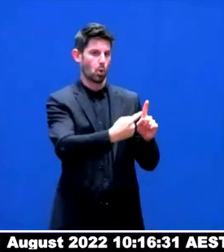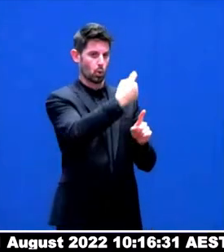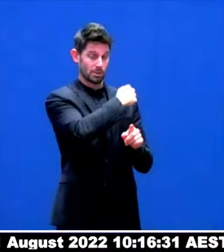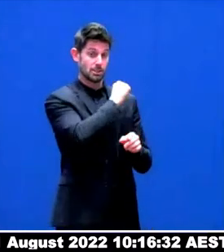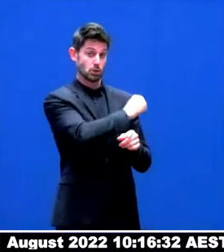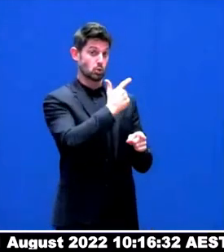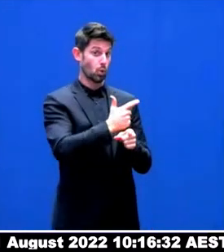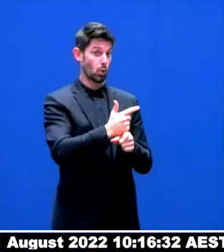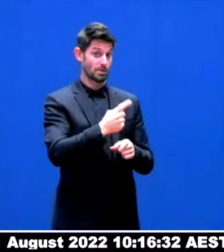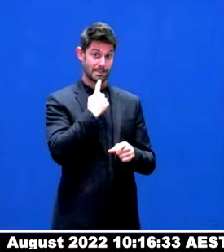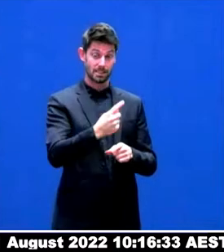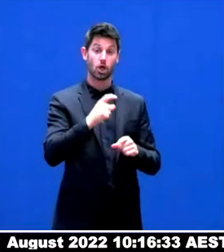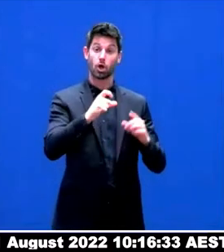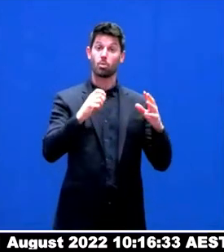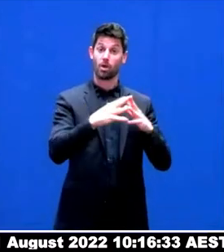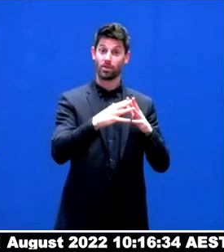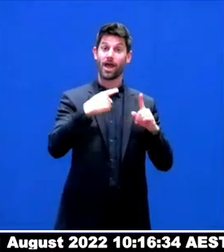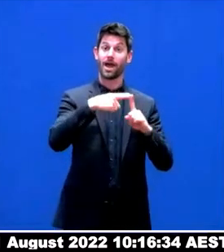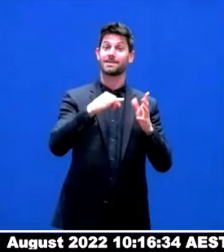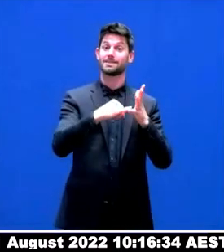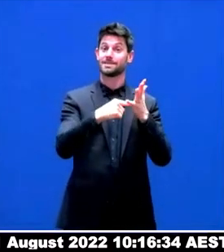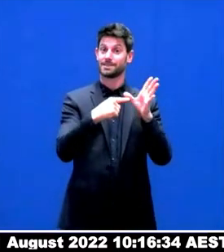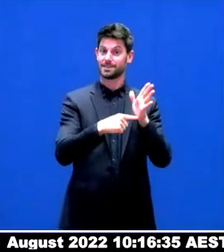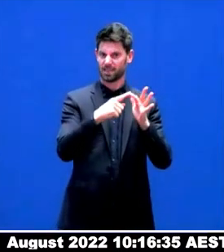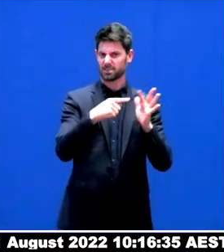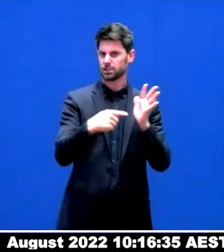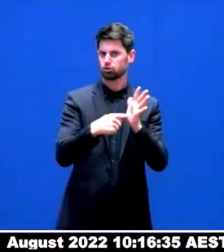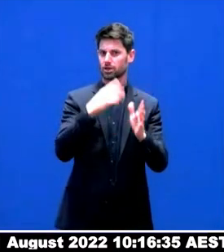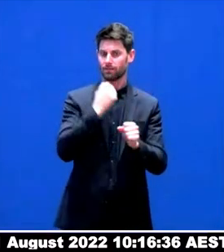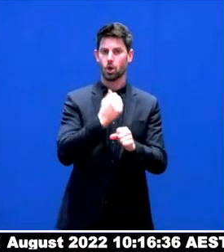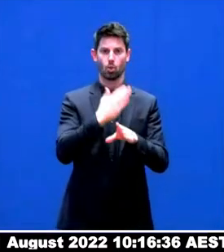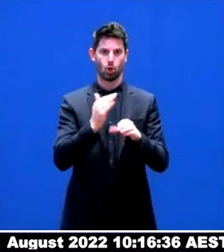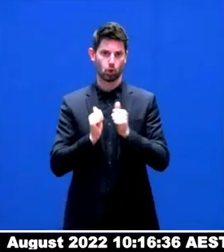"The Commonwealth, states and territories are working to the to develop a national quality